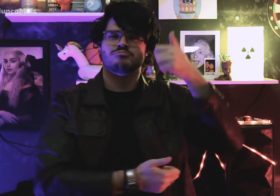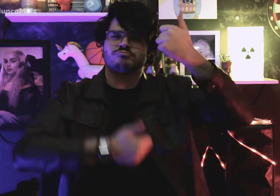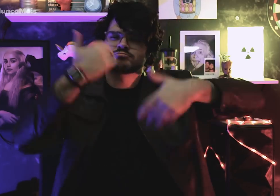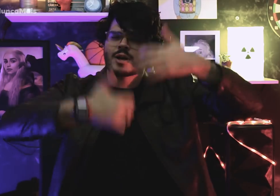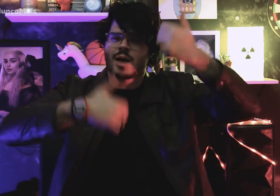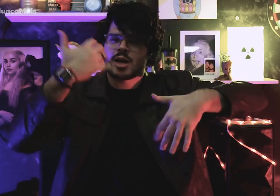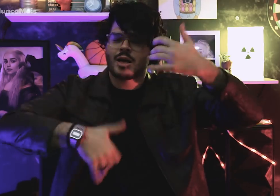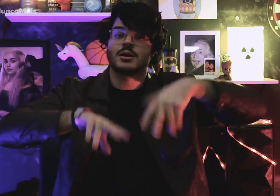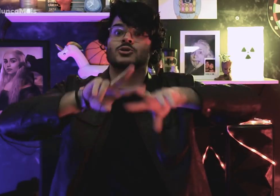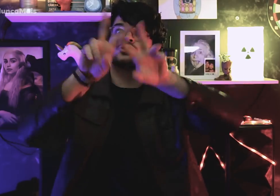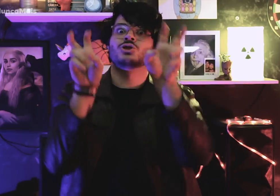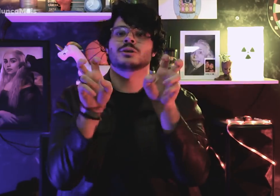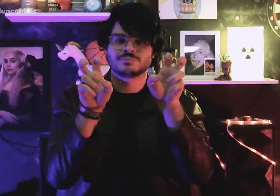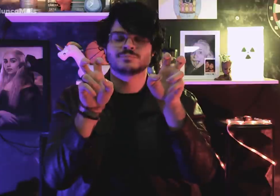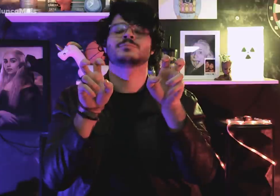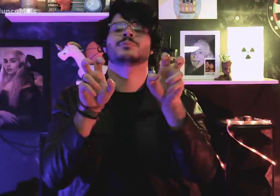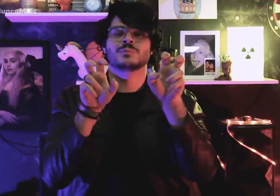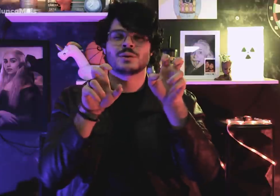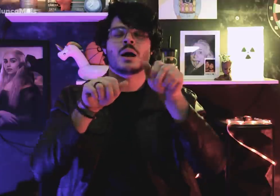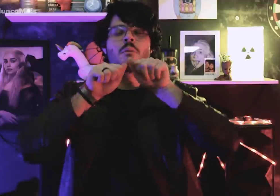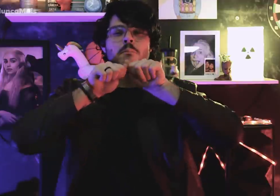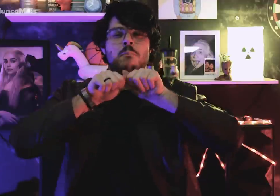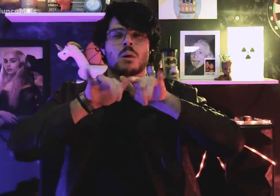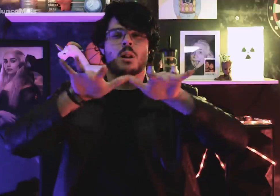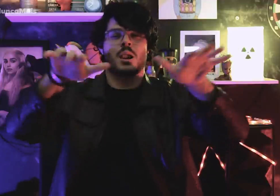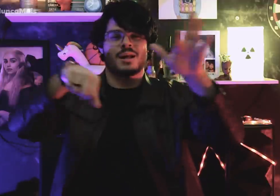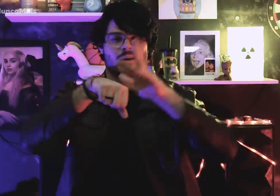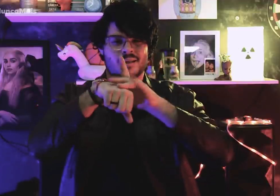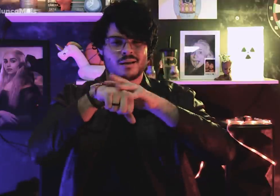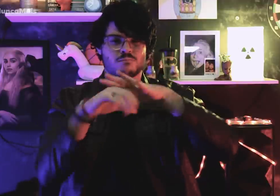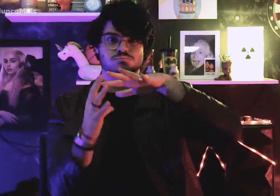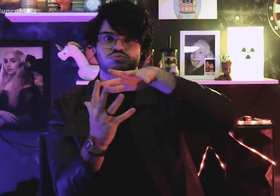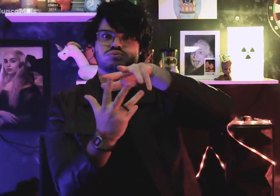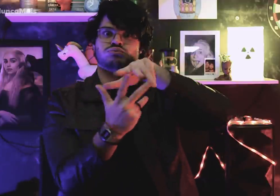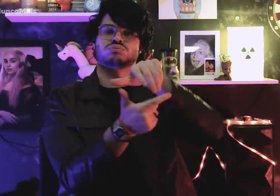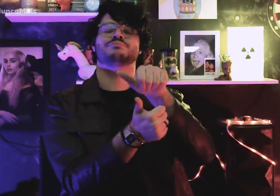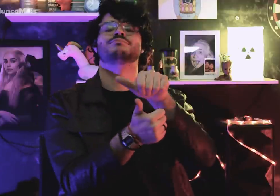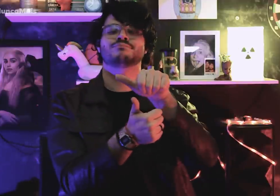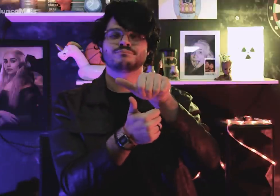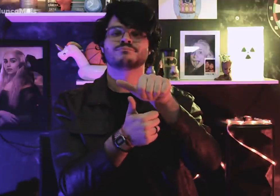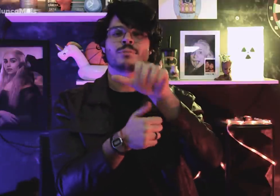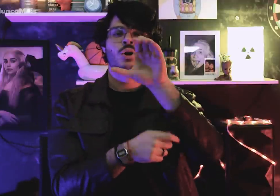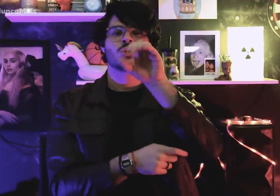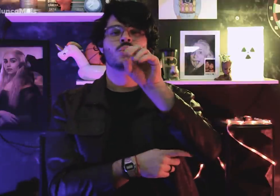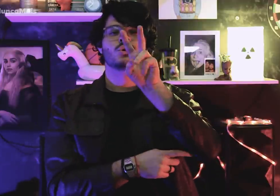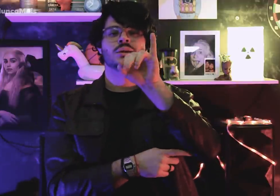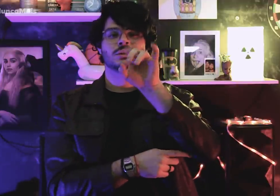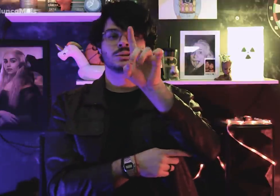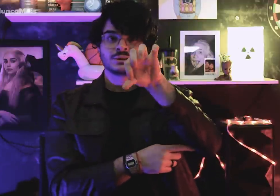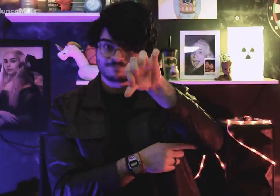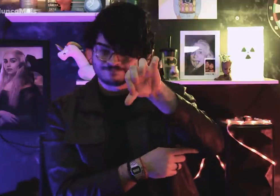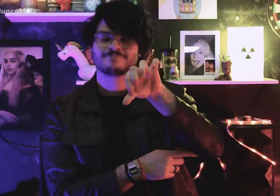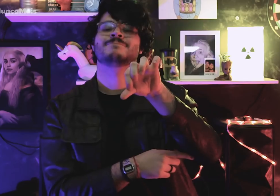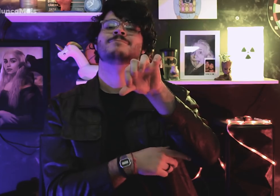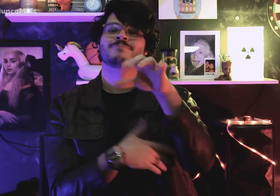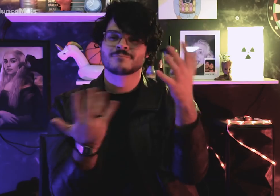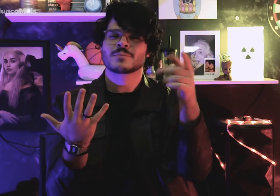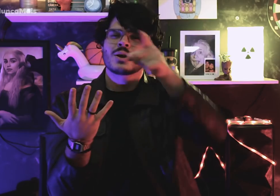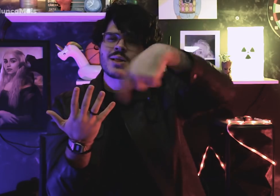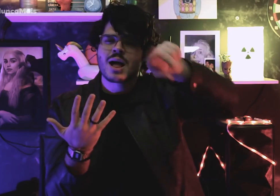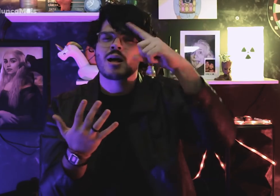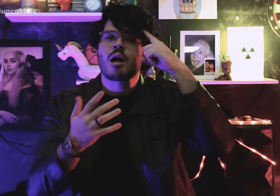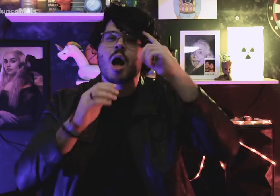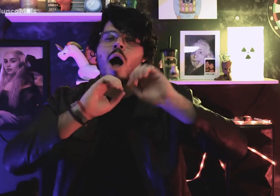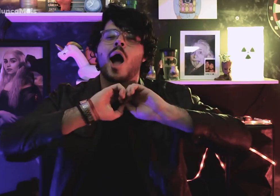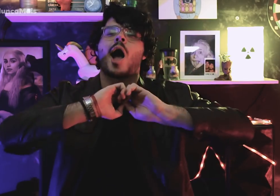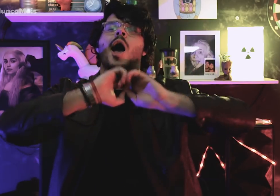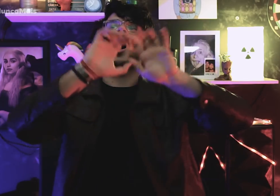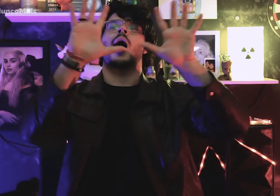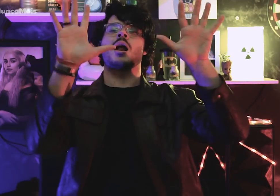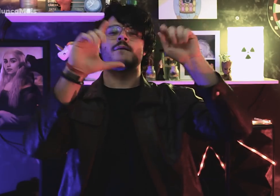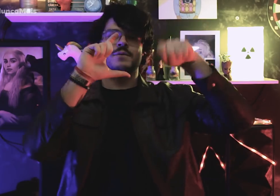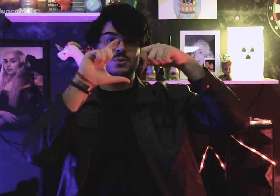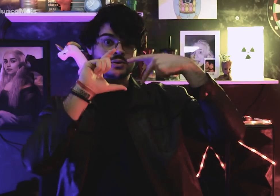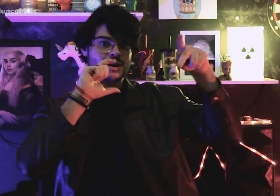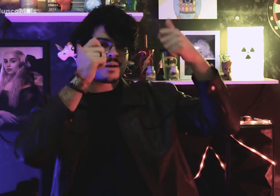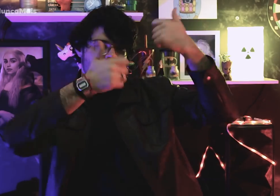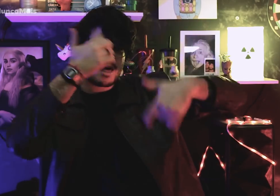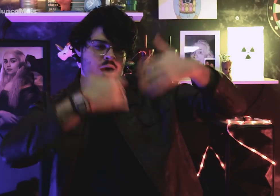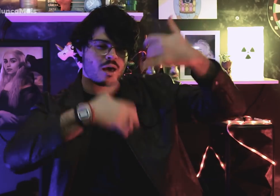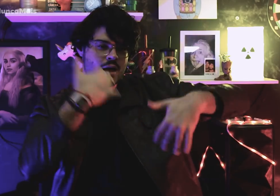you loved and understood everything about the Covid-19 pandemic.